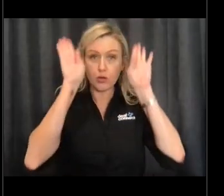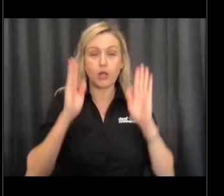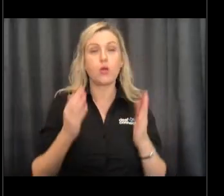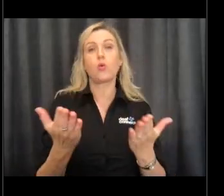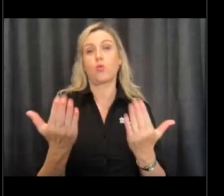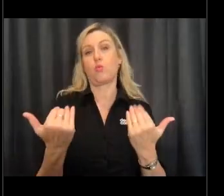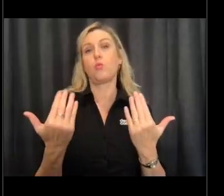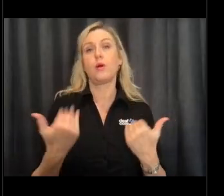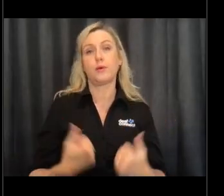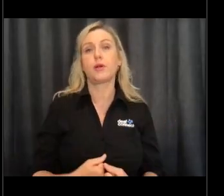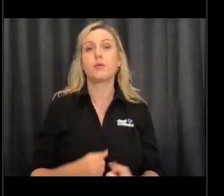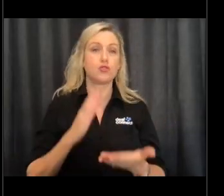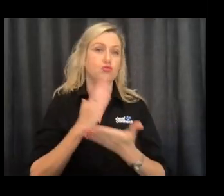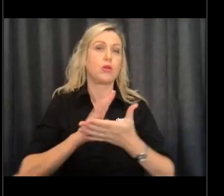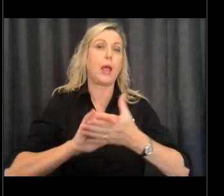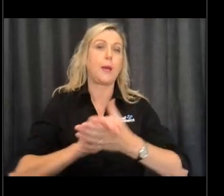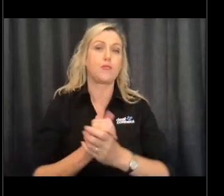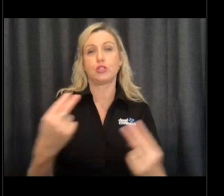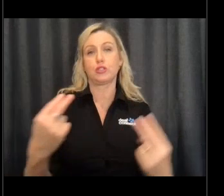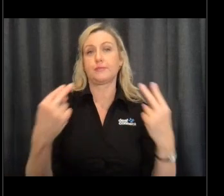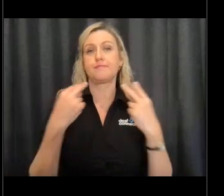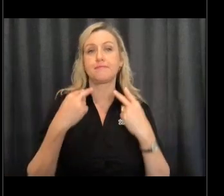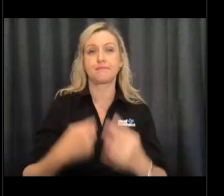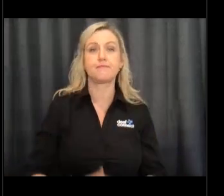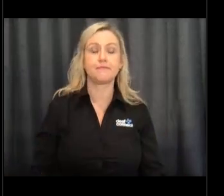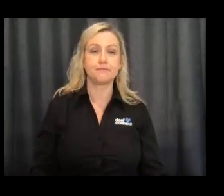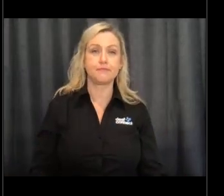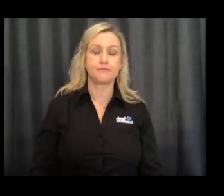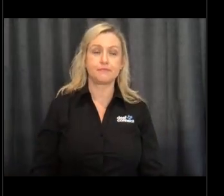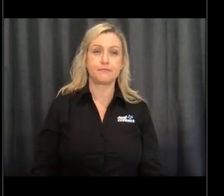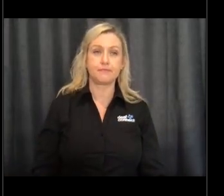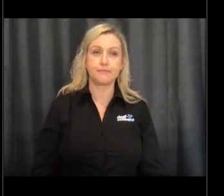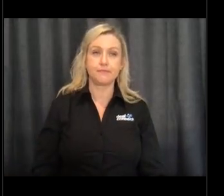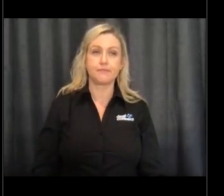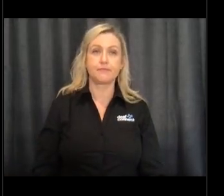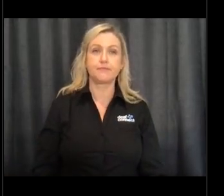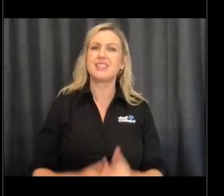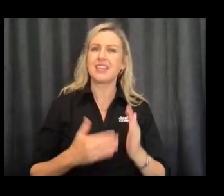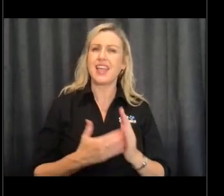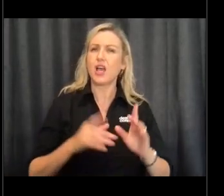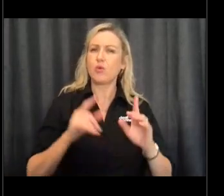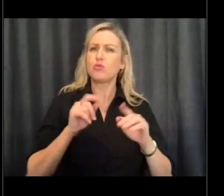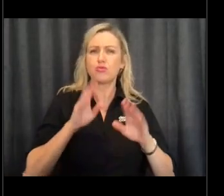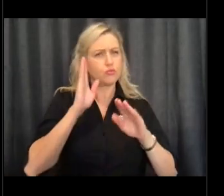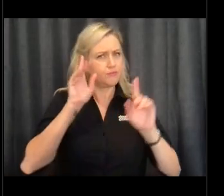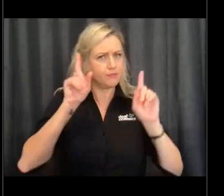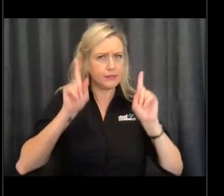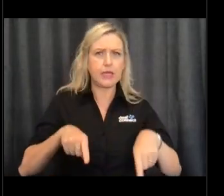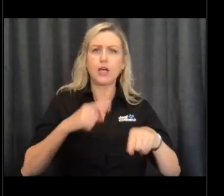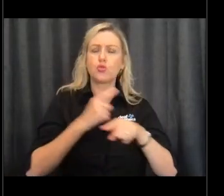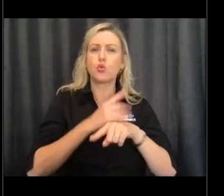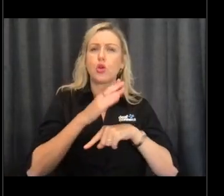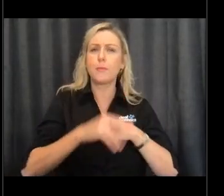We appreciate you joining us. So let's delve straight into the issues. I think that's the best place to start.